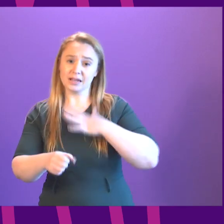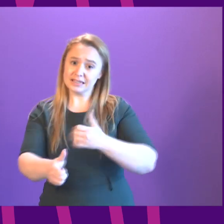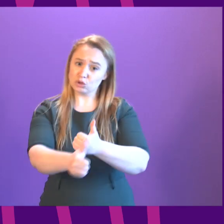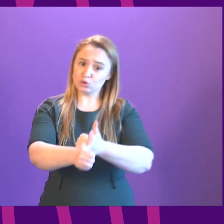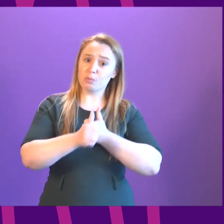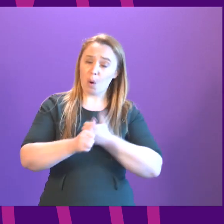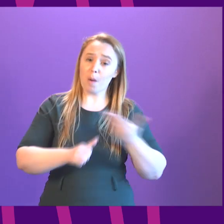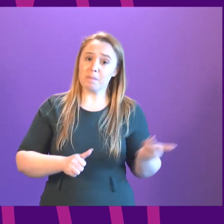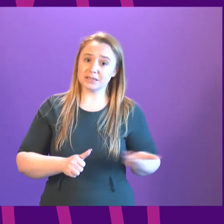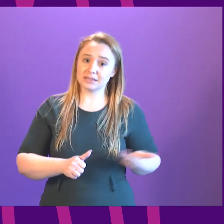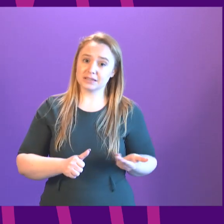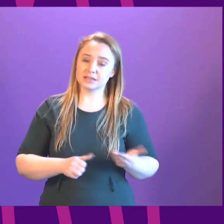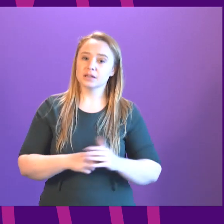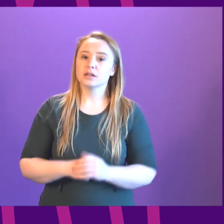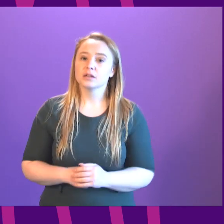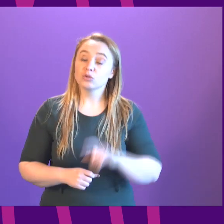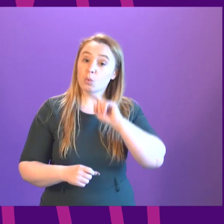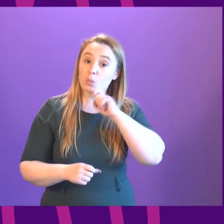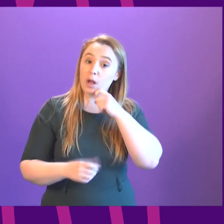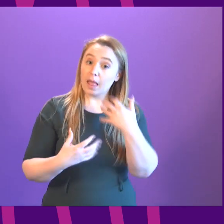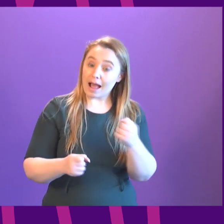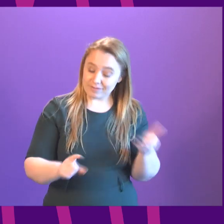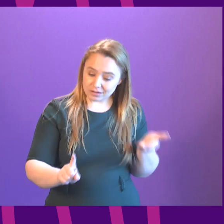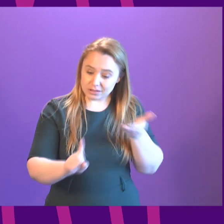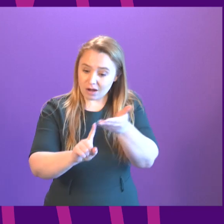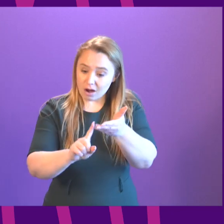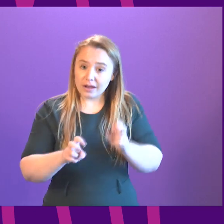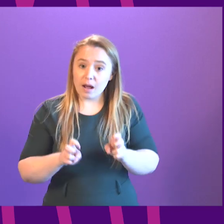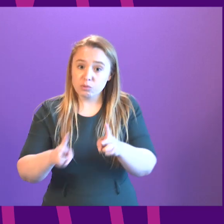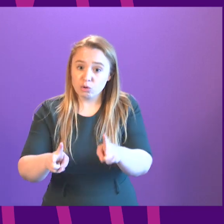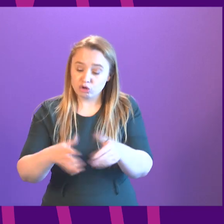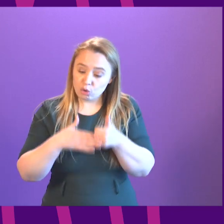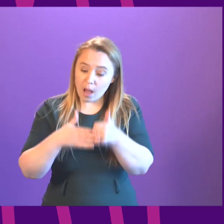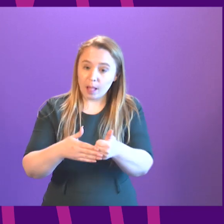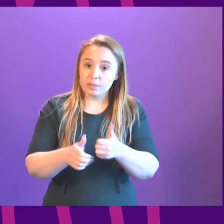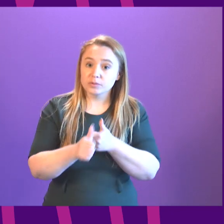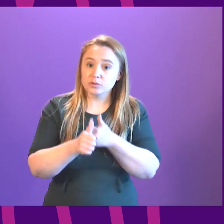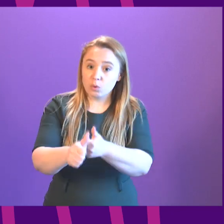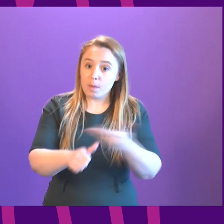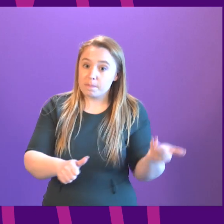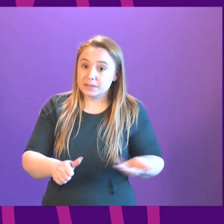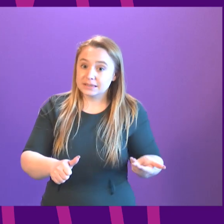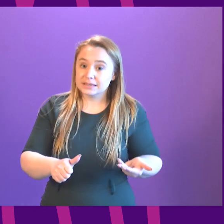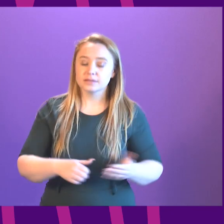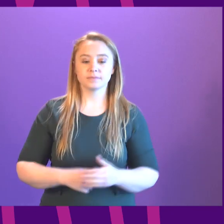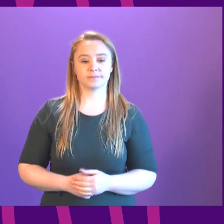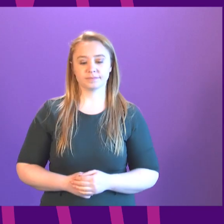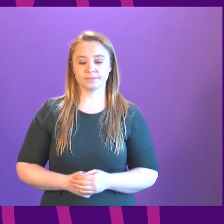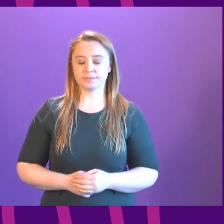adopt a targeted approach and increase the help that is being provided? The First Minister: As I said in my statement and as I think I